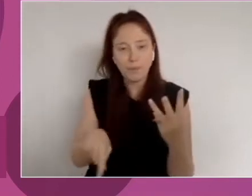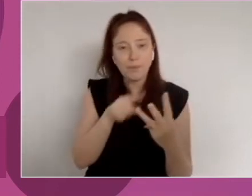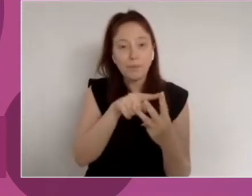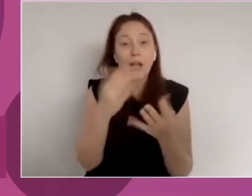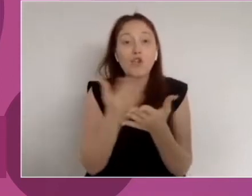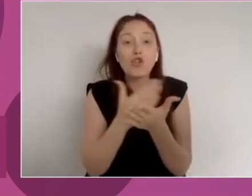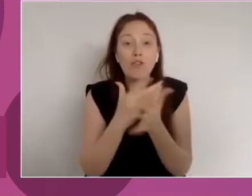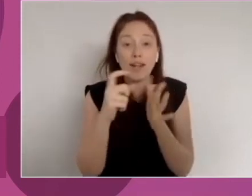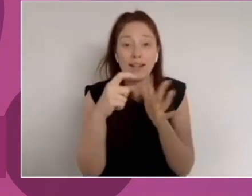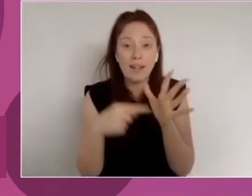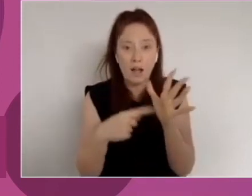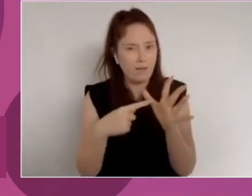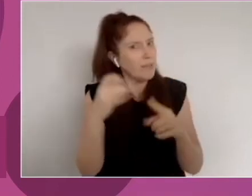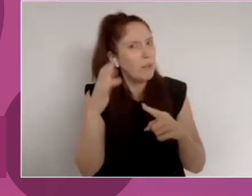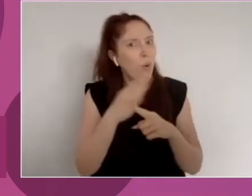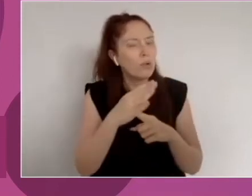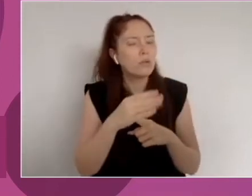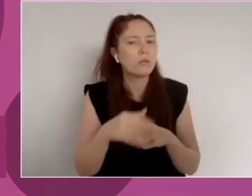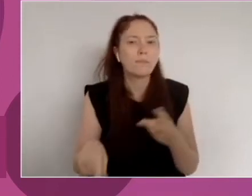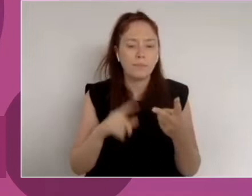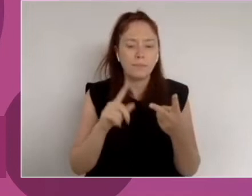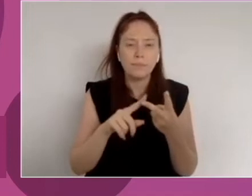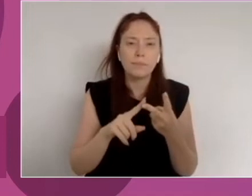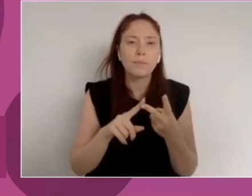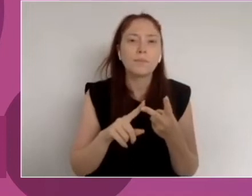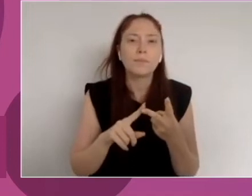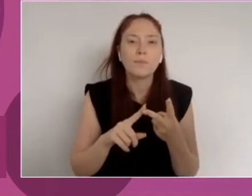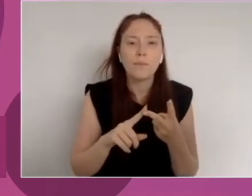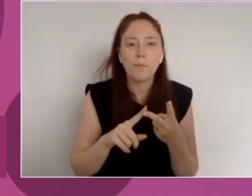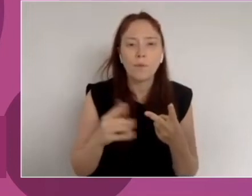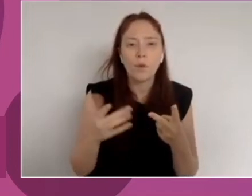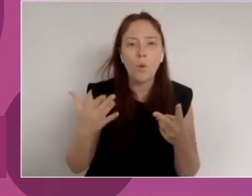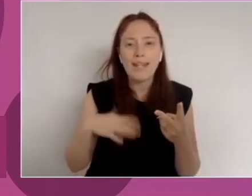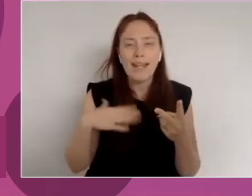was incredibly important. That point of what I just said, that we needed to shift from being